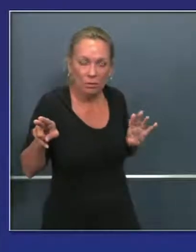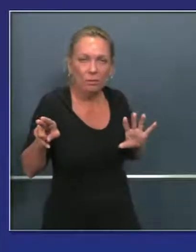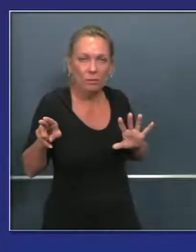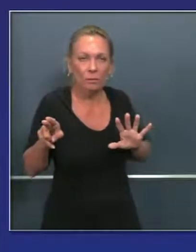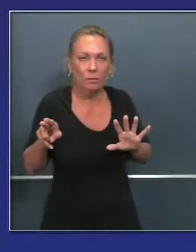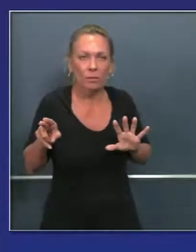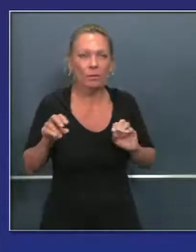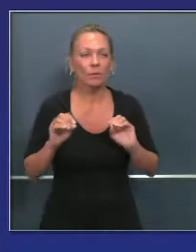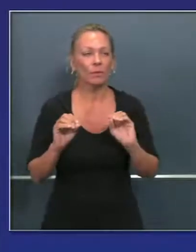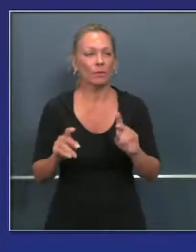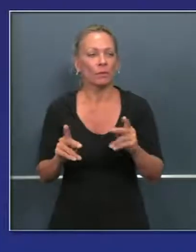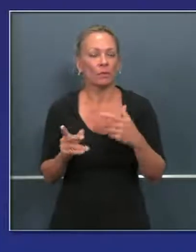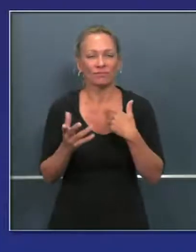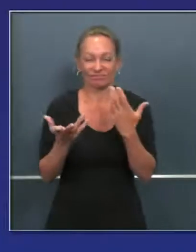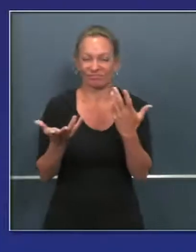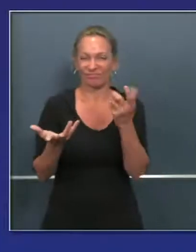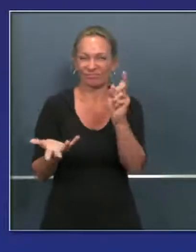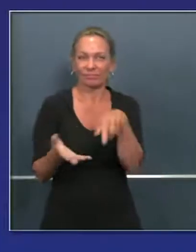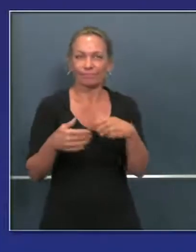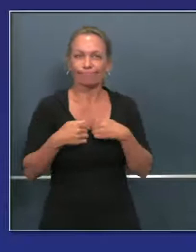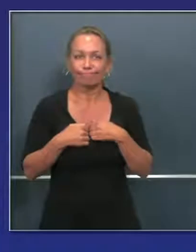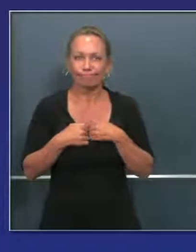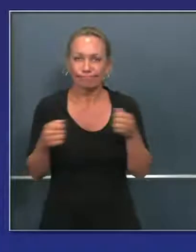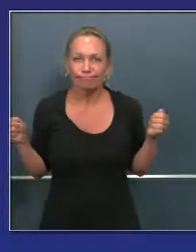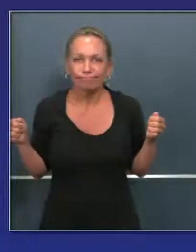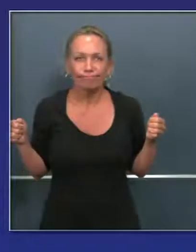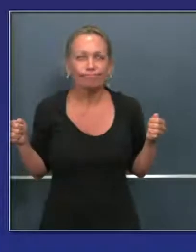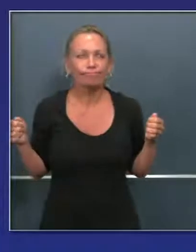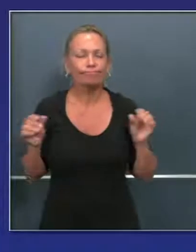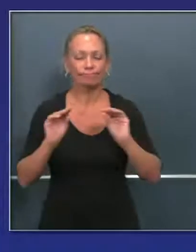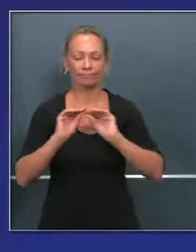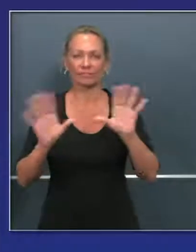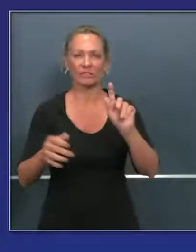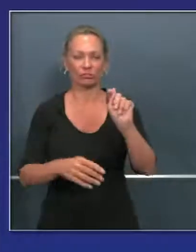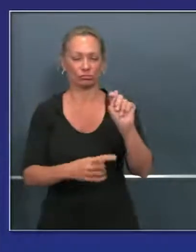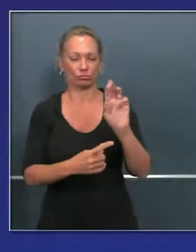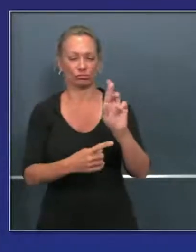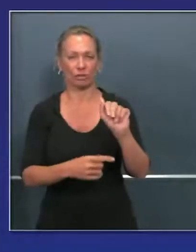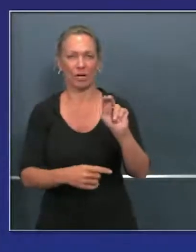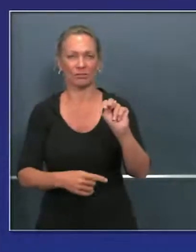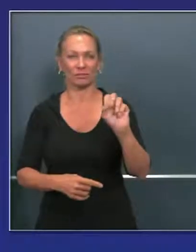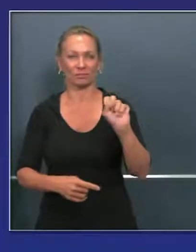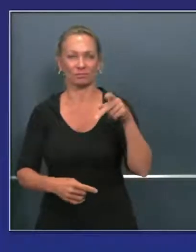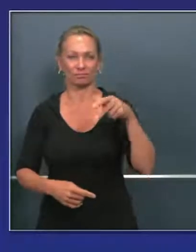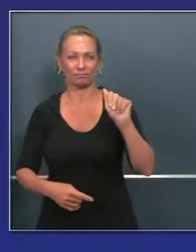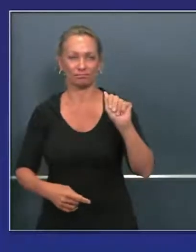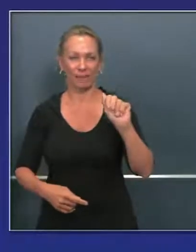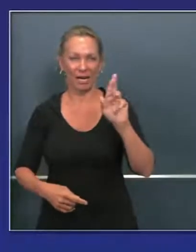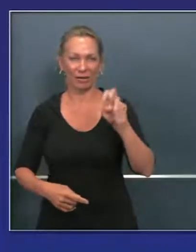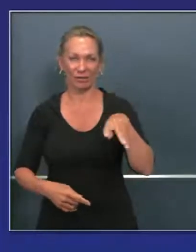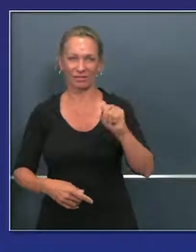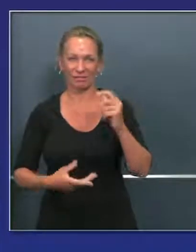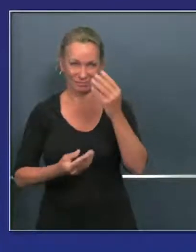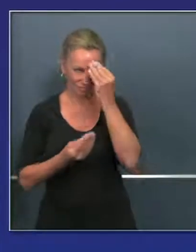to meet those challenges head-on in addition to try to mitigate the spread so that you see less